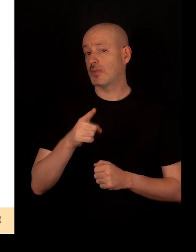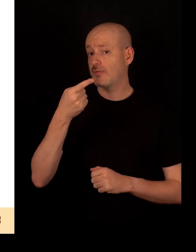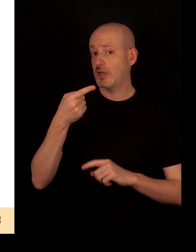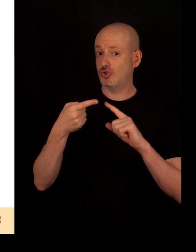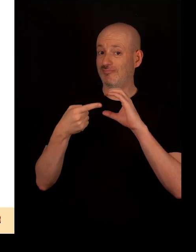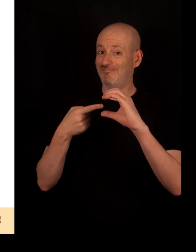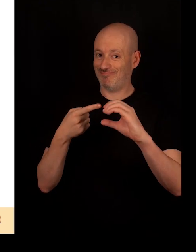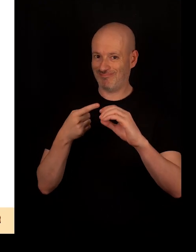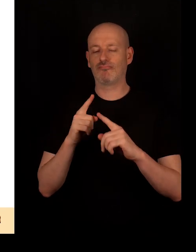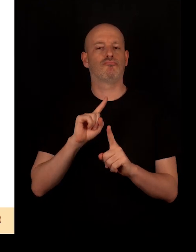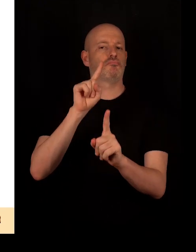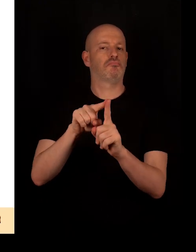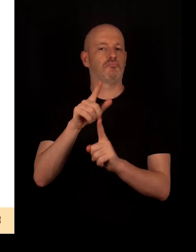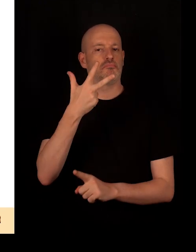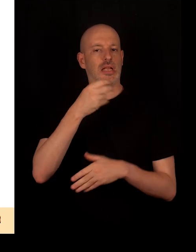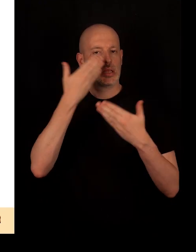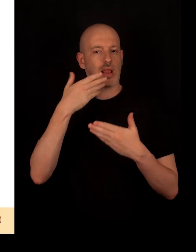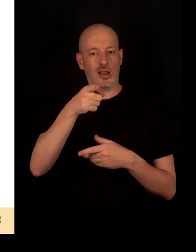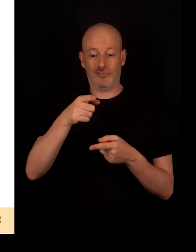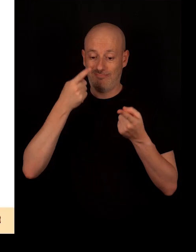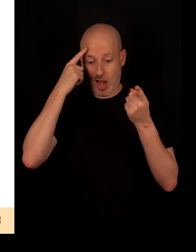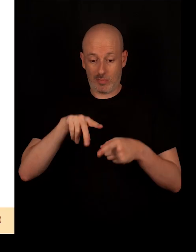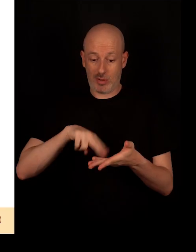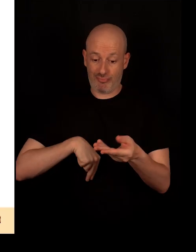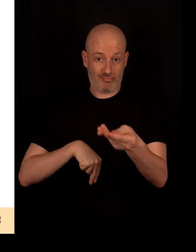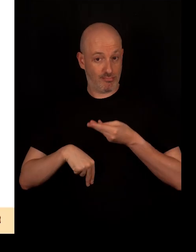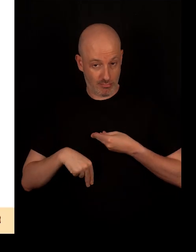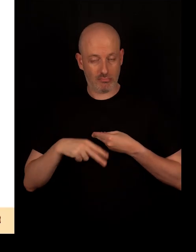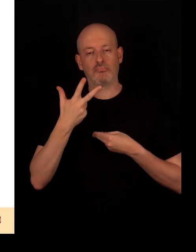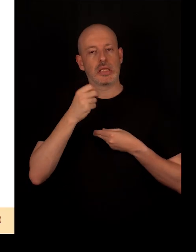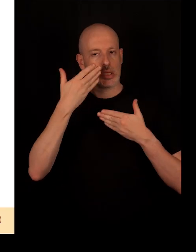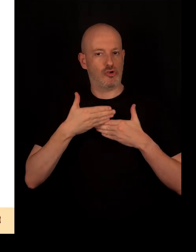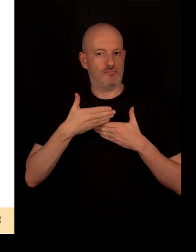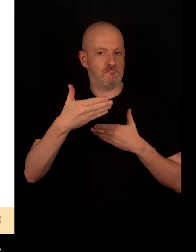The first payment will reach you up to 30 days after having received your returned grant agreement.